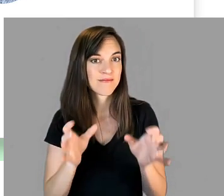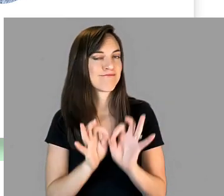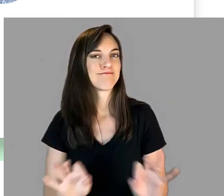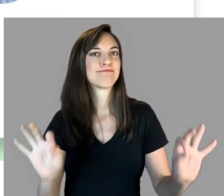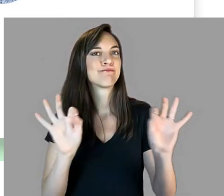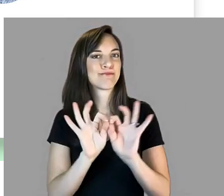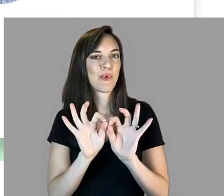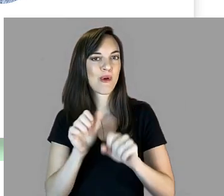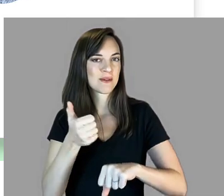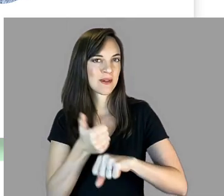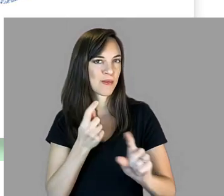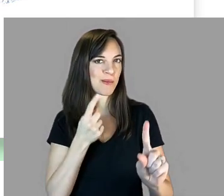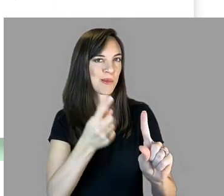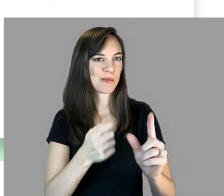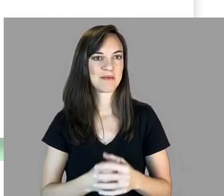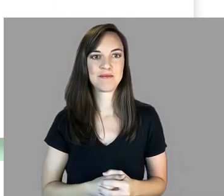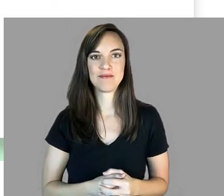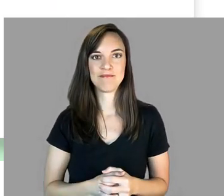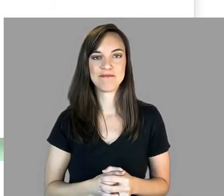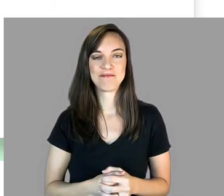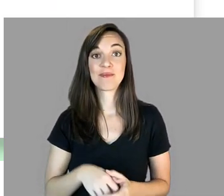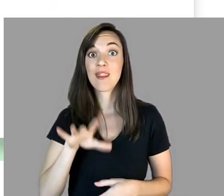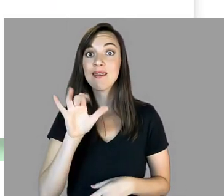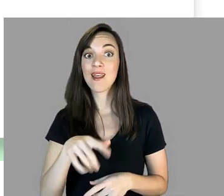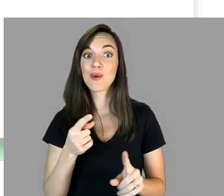And lastly it is time-bound “within one calendar year”.